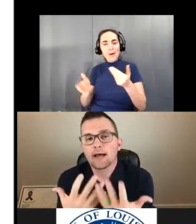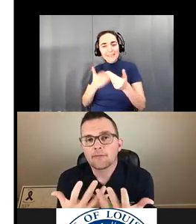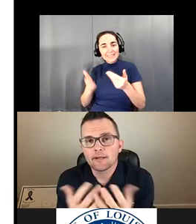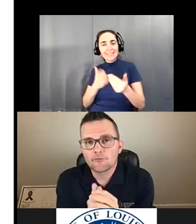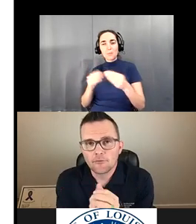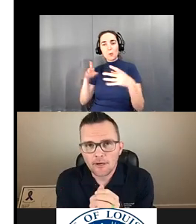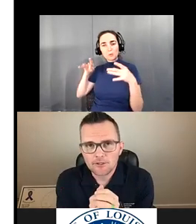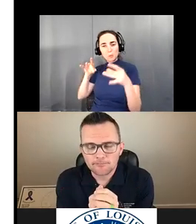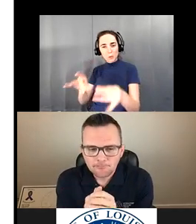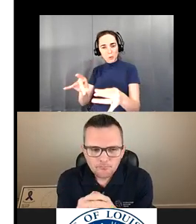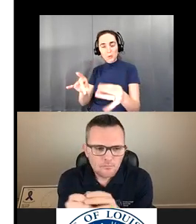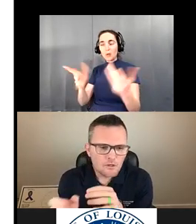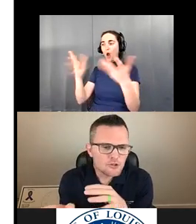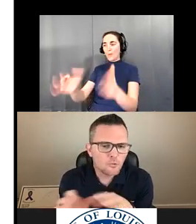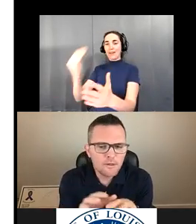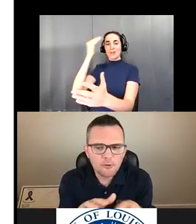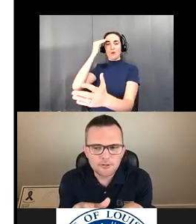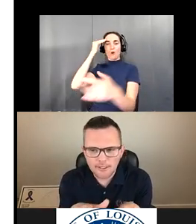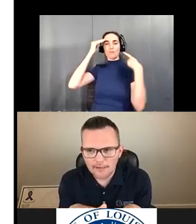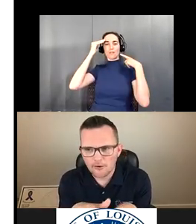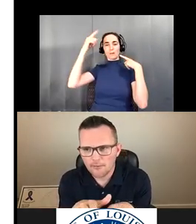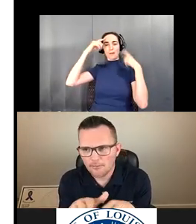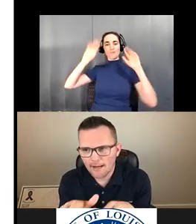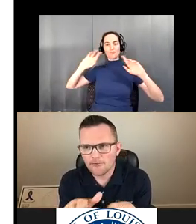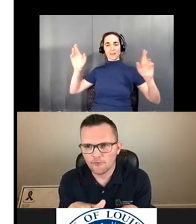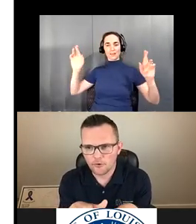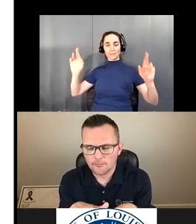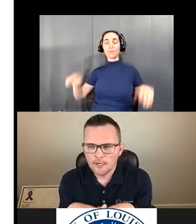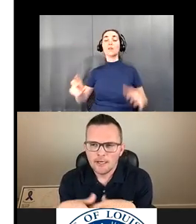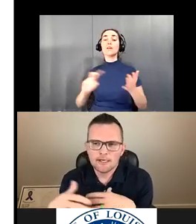have that information. 15:39:37 So we put together a powder form.